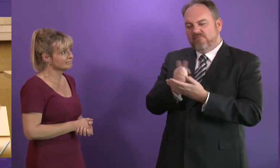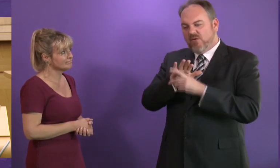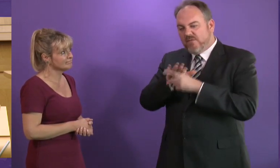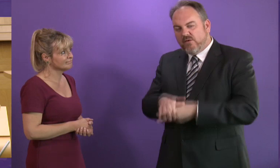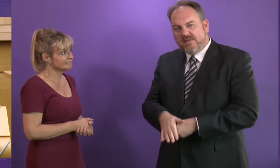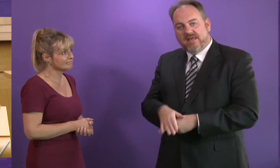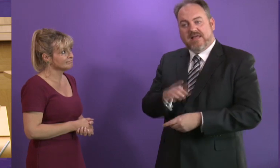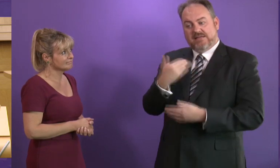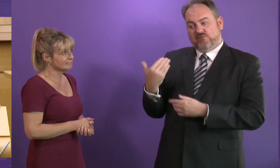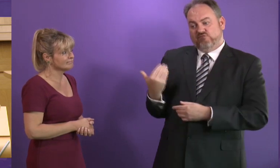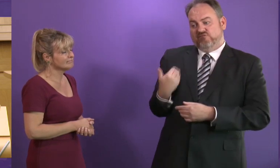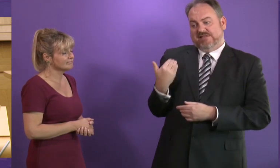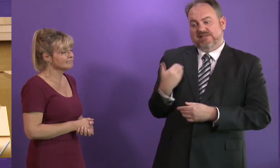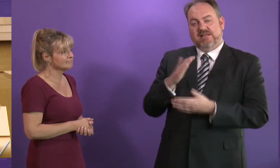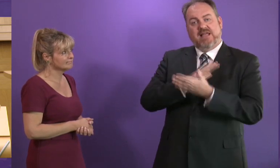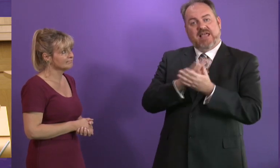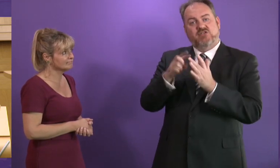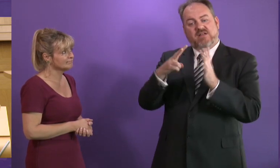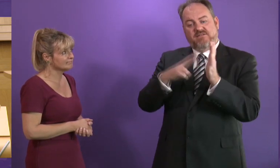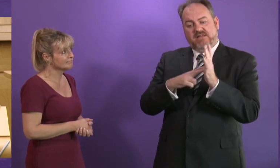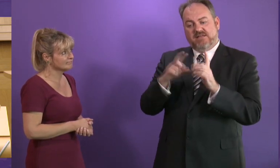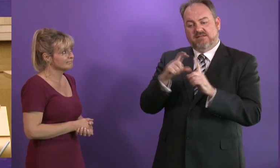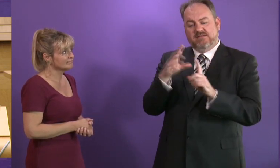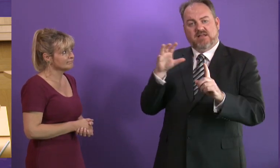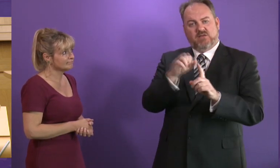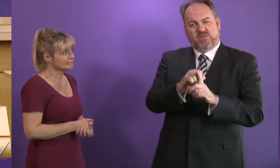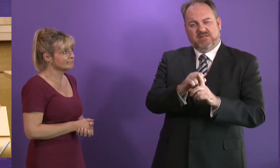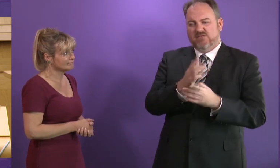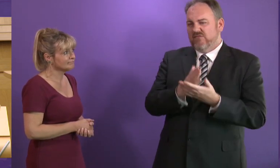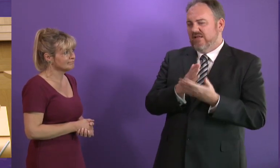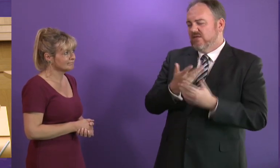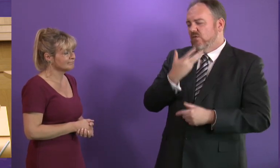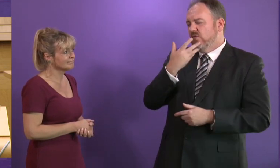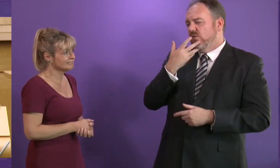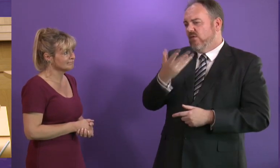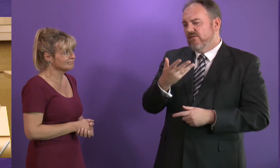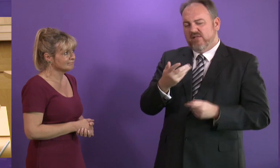In doing so, will she condemn his disgraceful treatment by elements of the press and public?